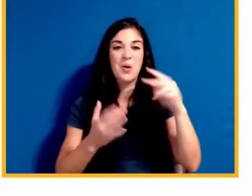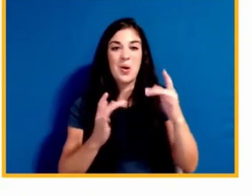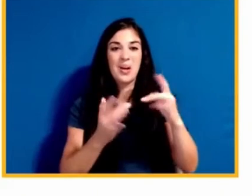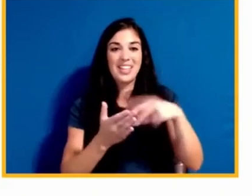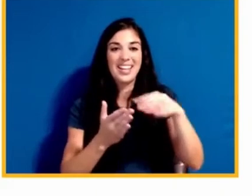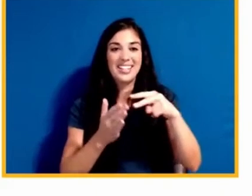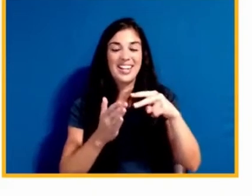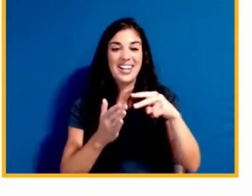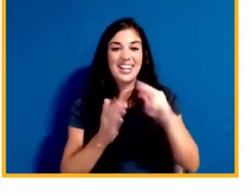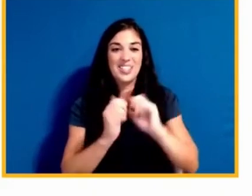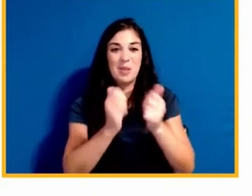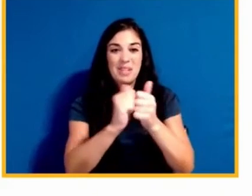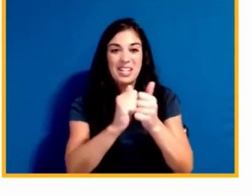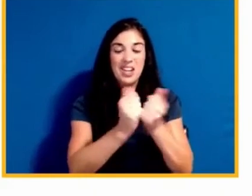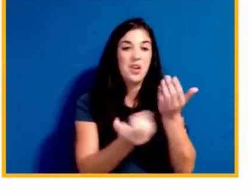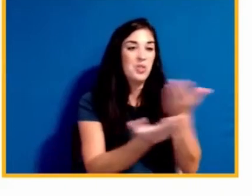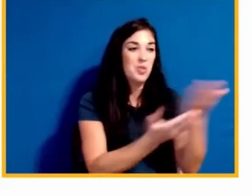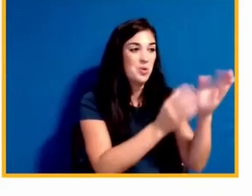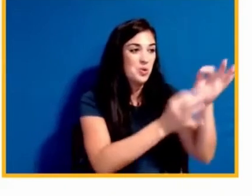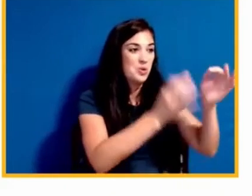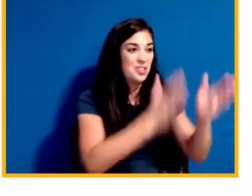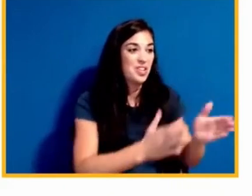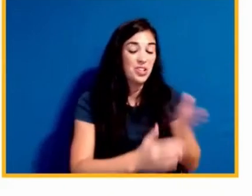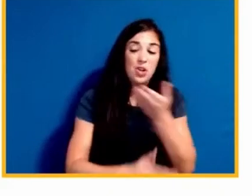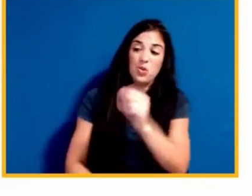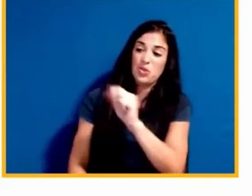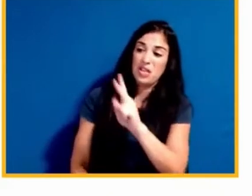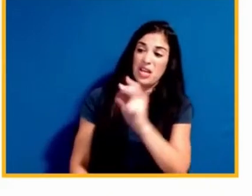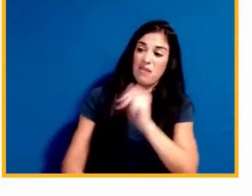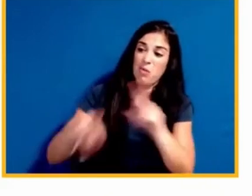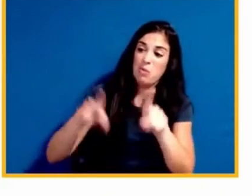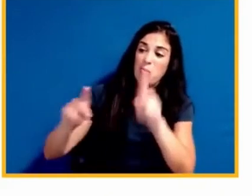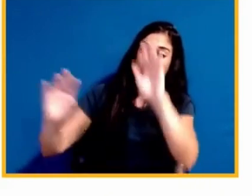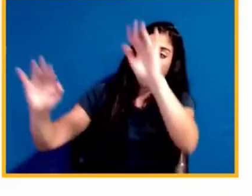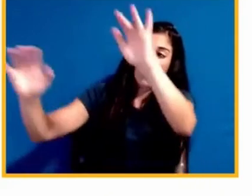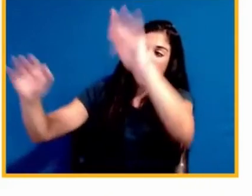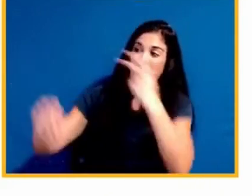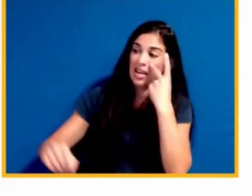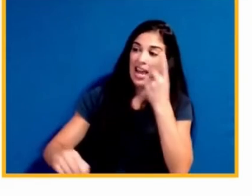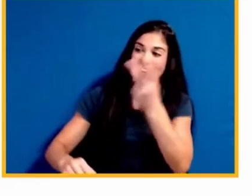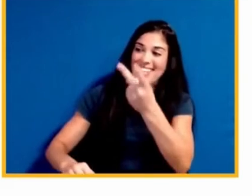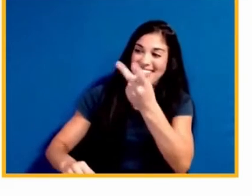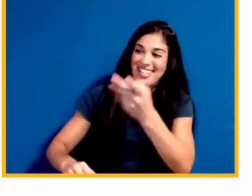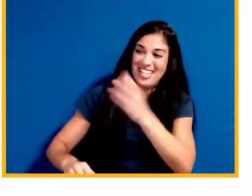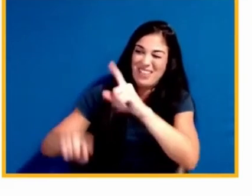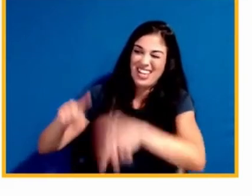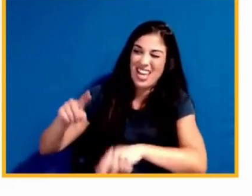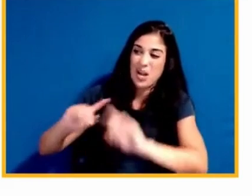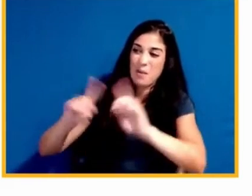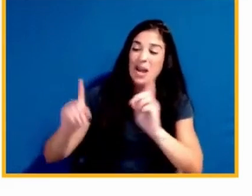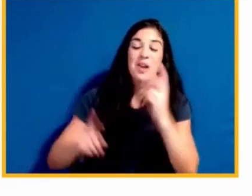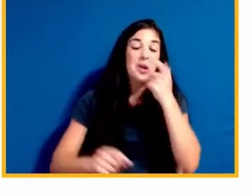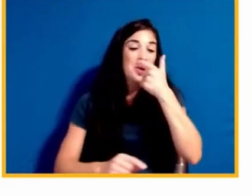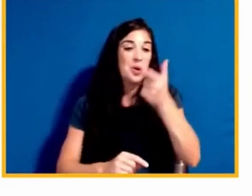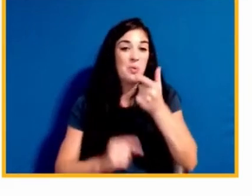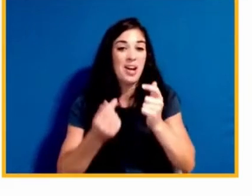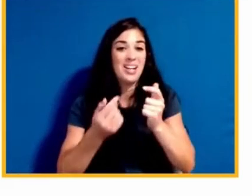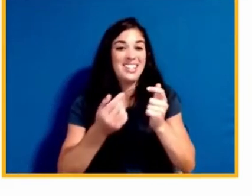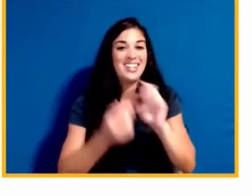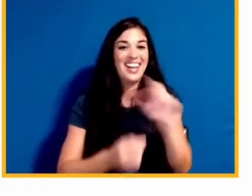A.V. people that I'm waving around to magically because you know, I can't see them actually, and you're watching Anthrocon Online 2021.